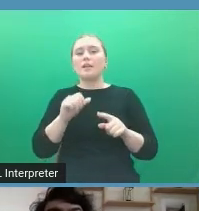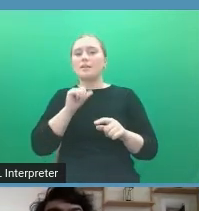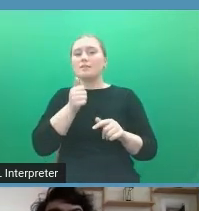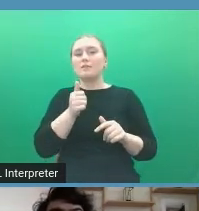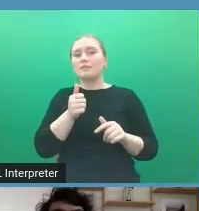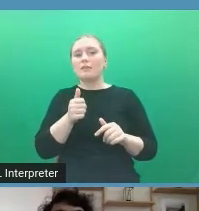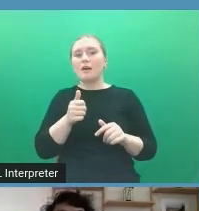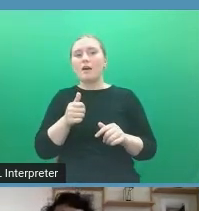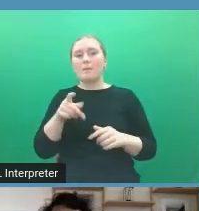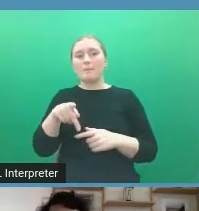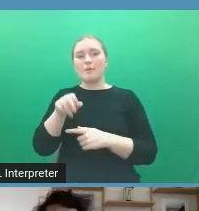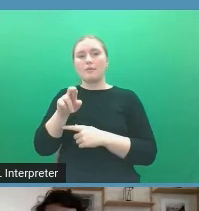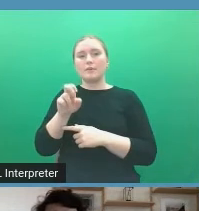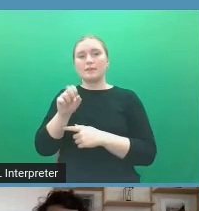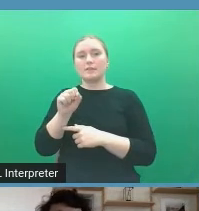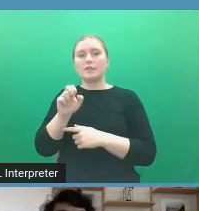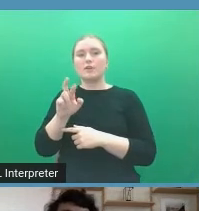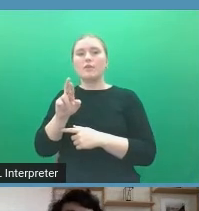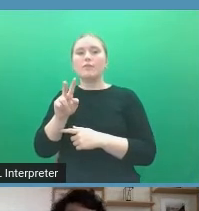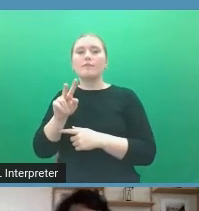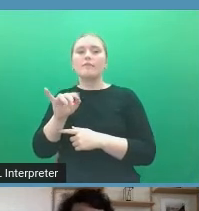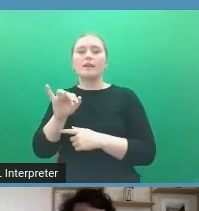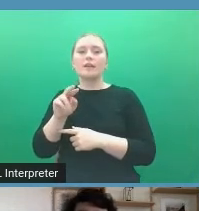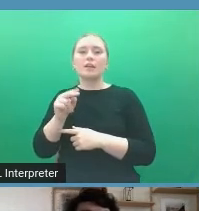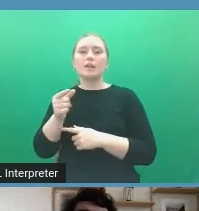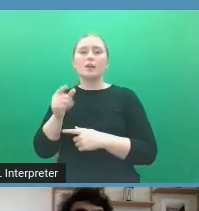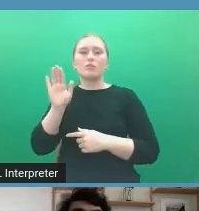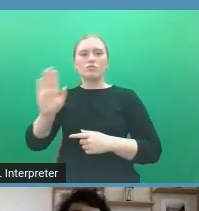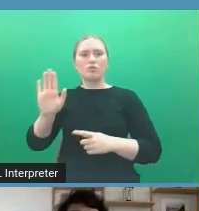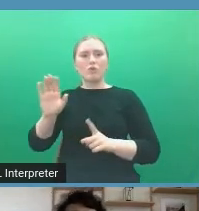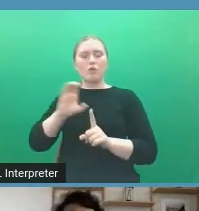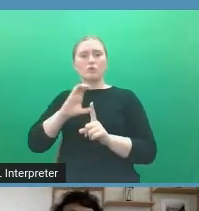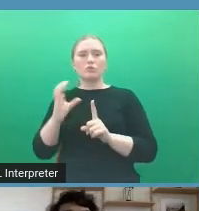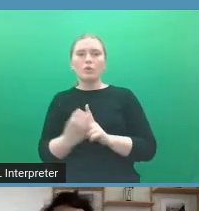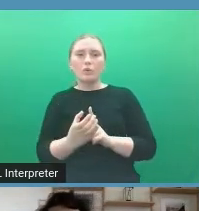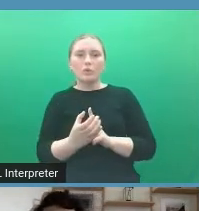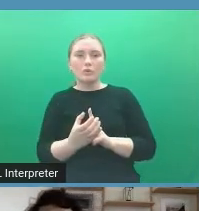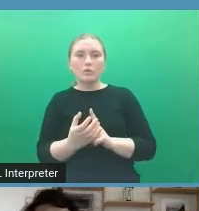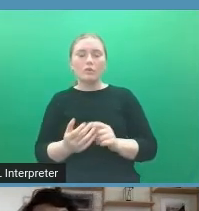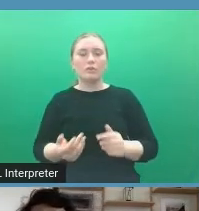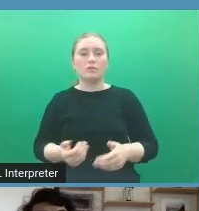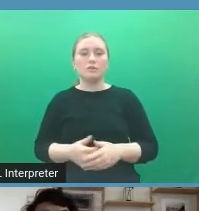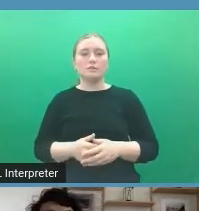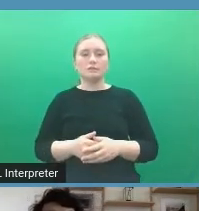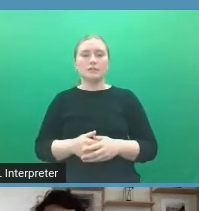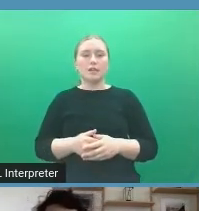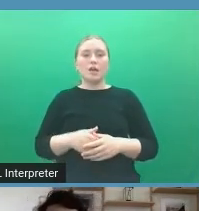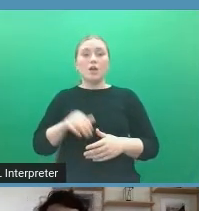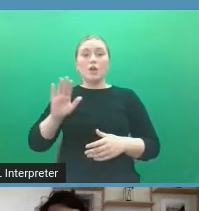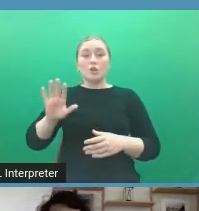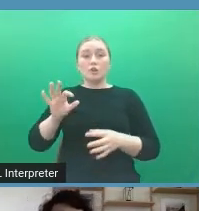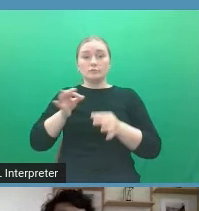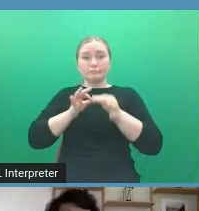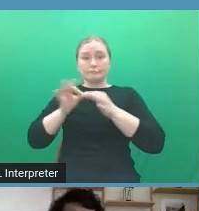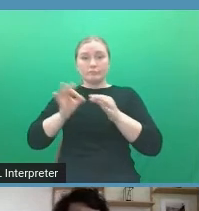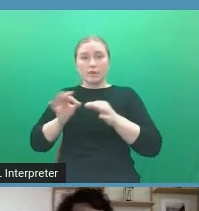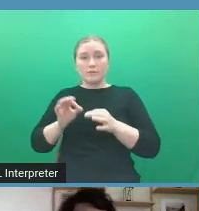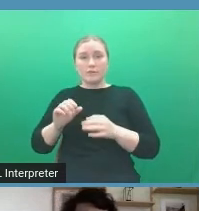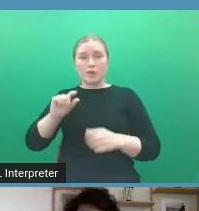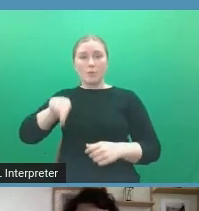it because an intrinsic aspect of the dance is the interpretive qualities and interpretation